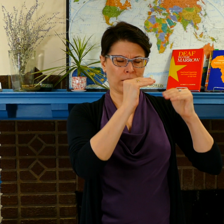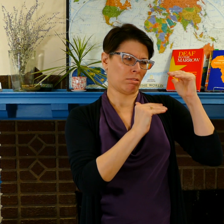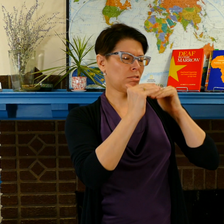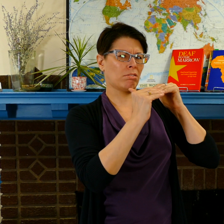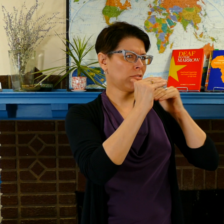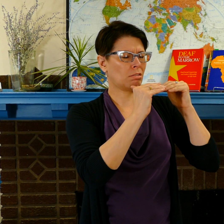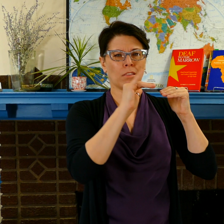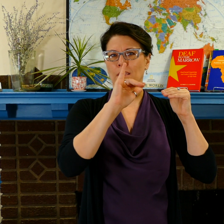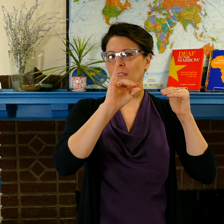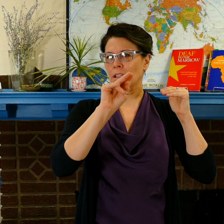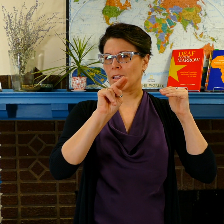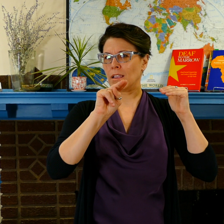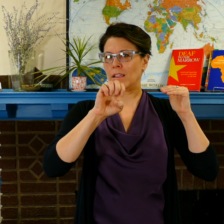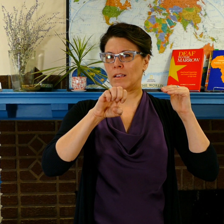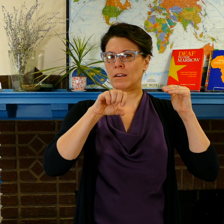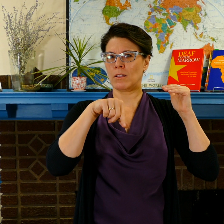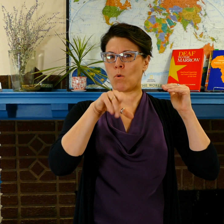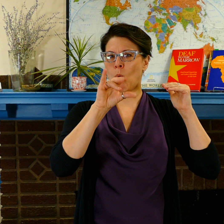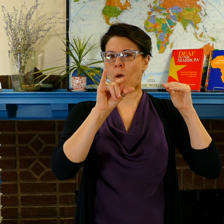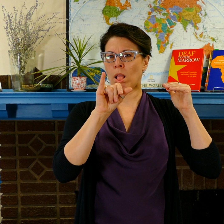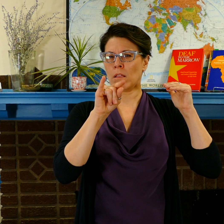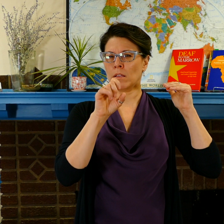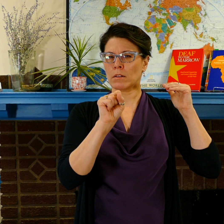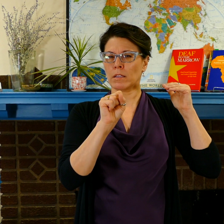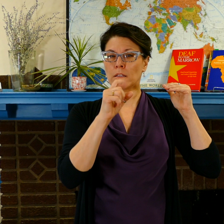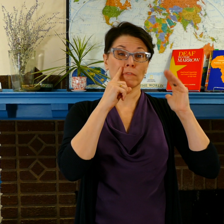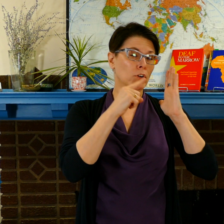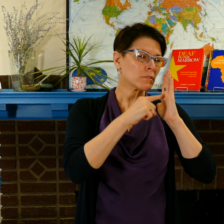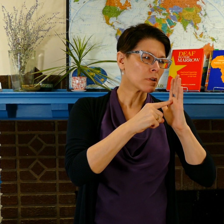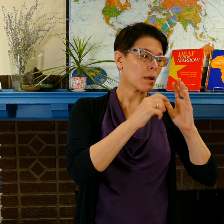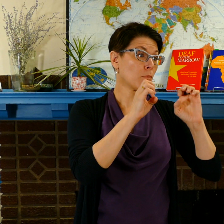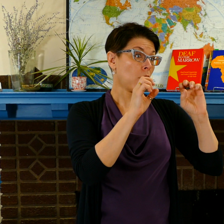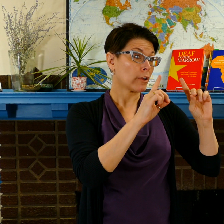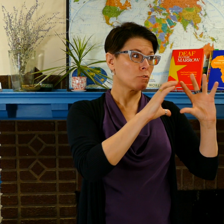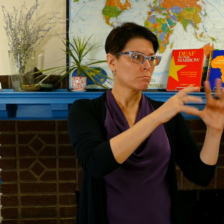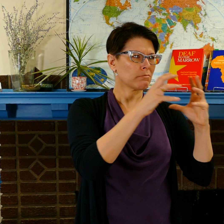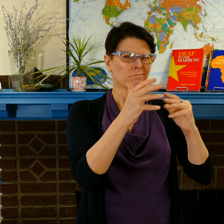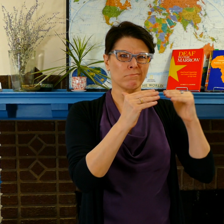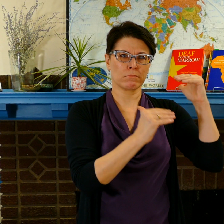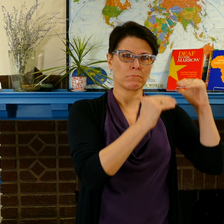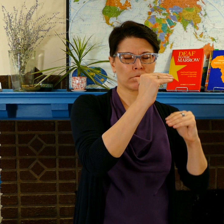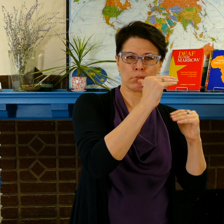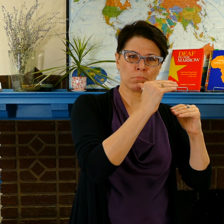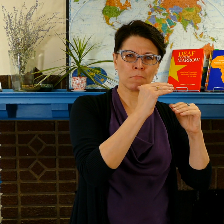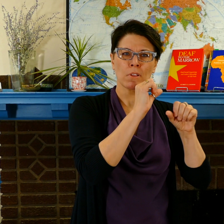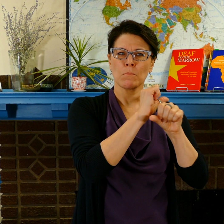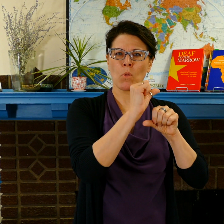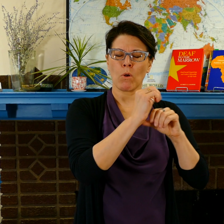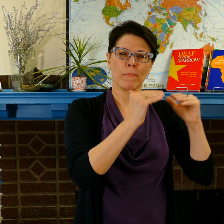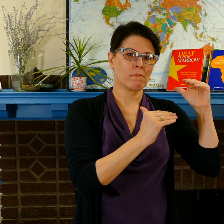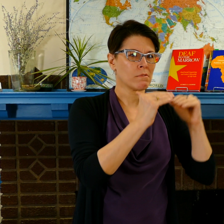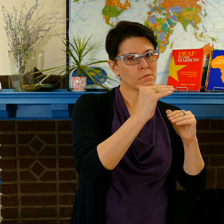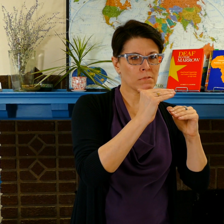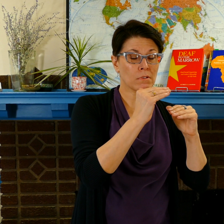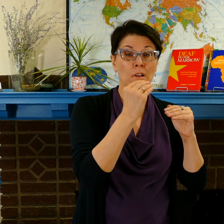inequalities--such as educational inequality, employment, food insecurity, water quality,